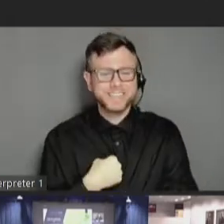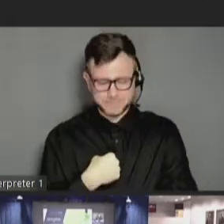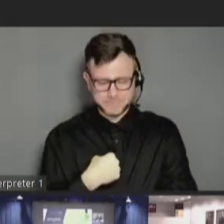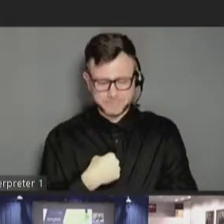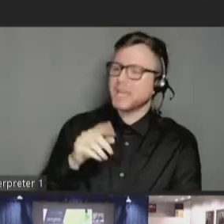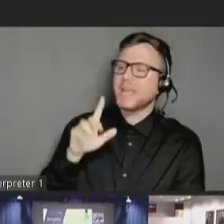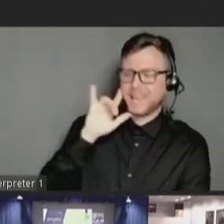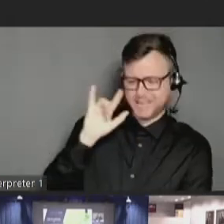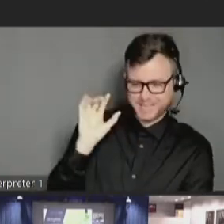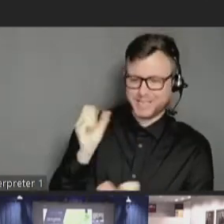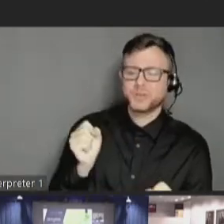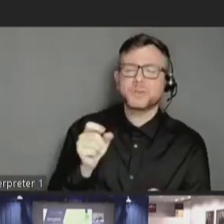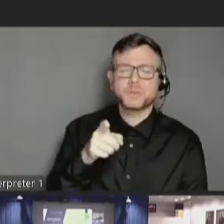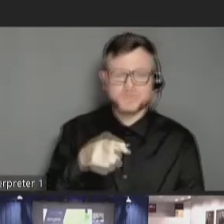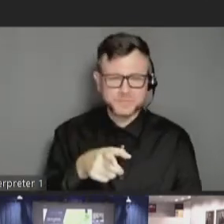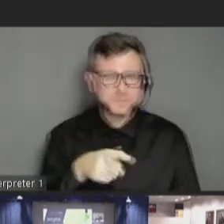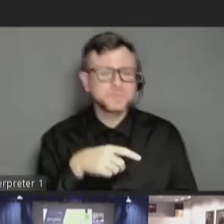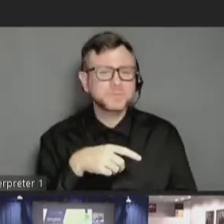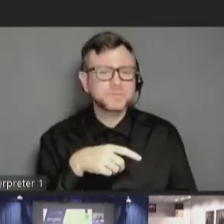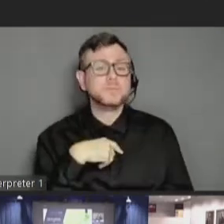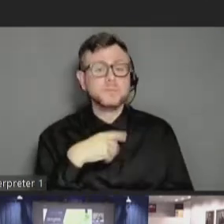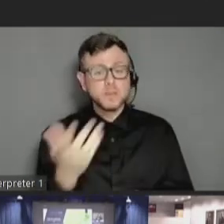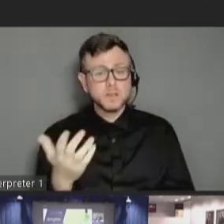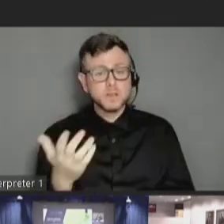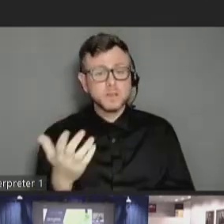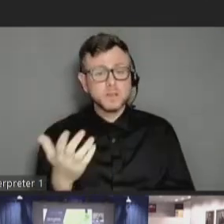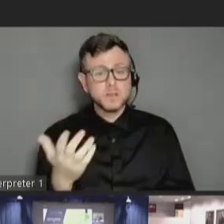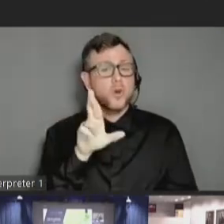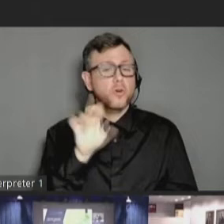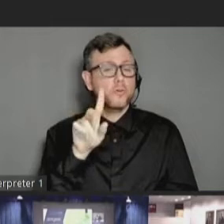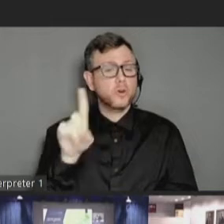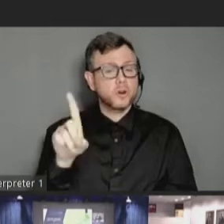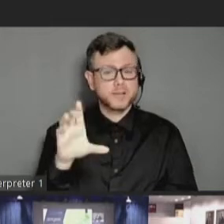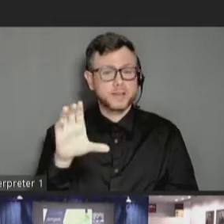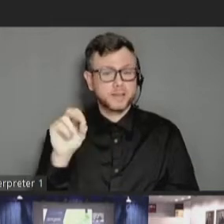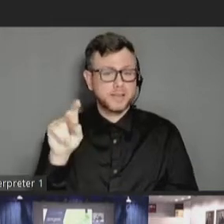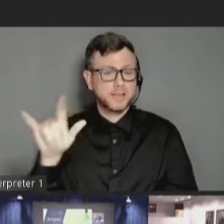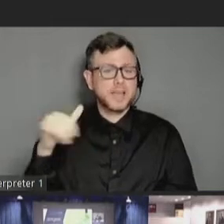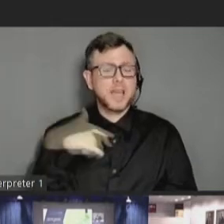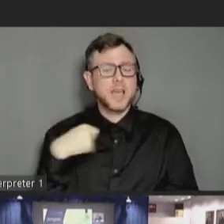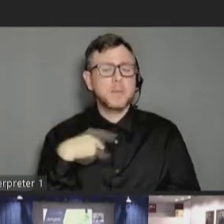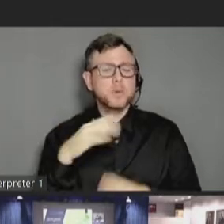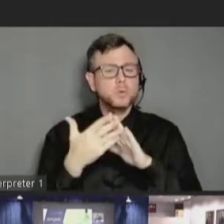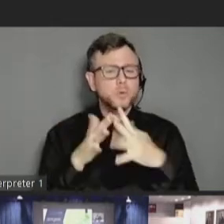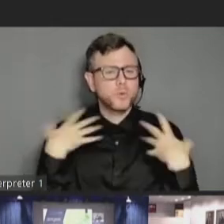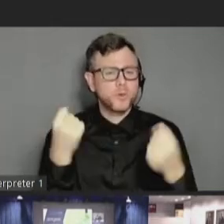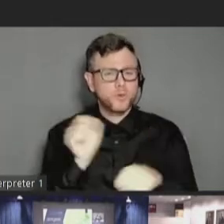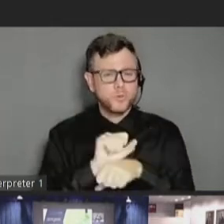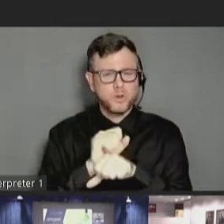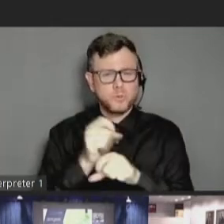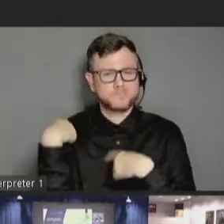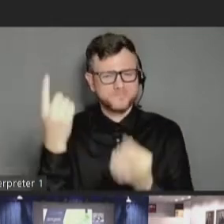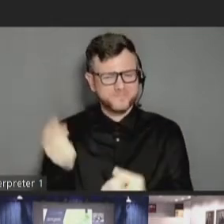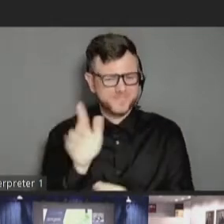Denise Octavia Smith: Fantastic. I bring you greetings from Hartford, Connecticut. I'm a community health worker, have been for about 25 years.